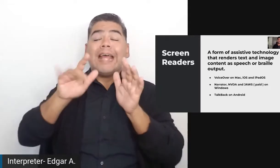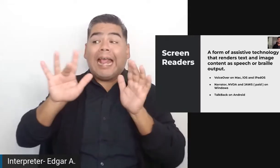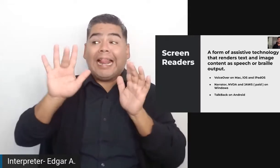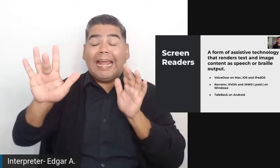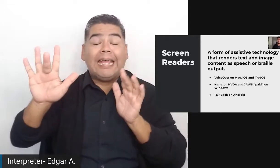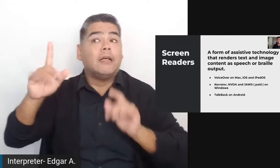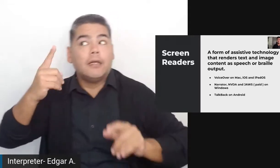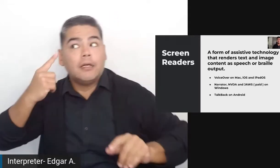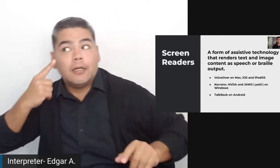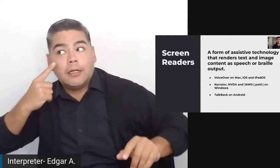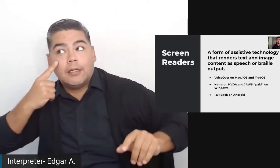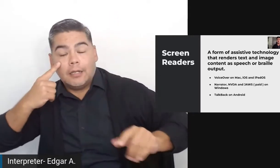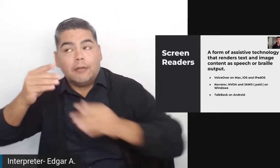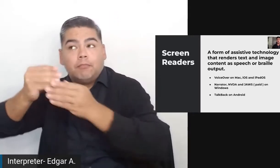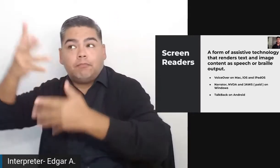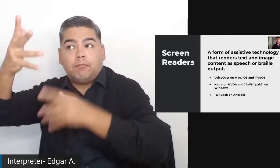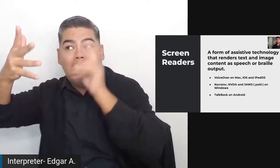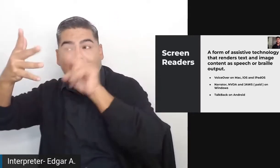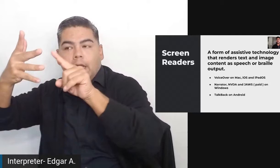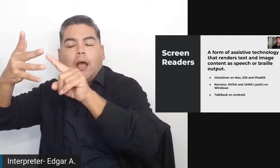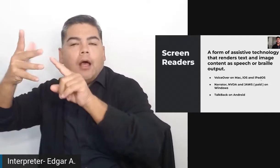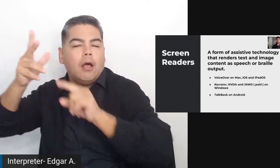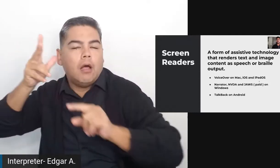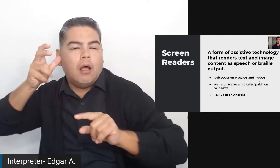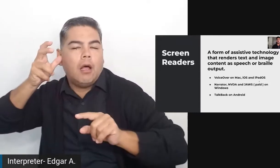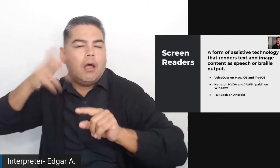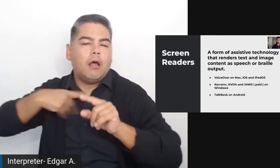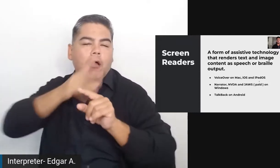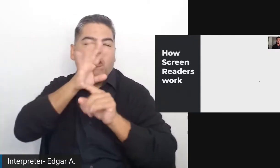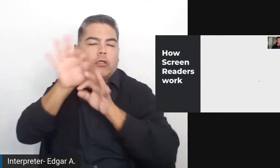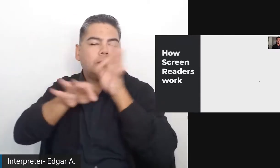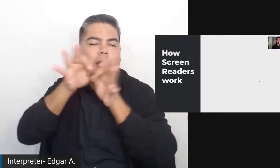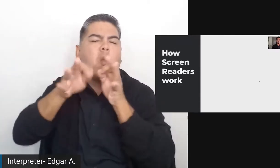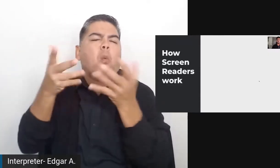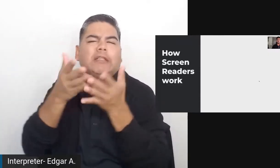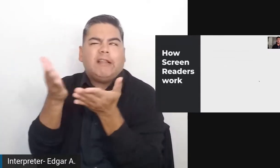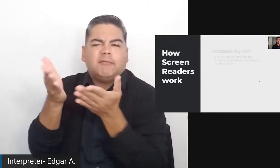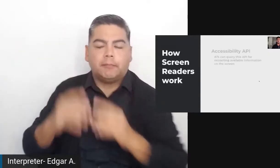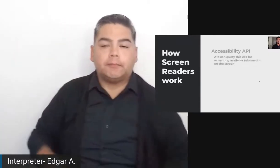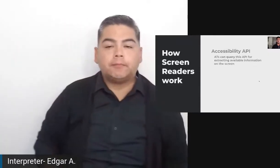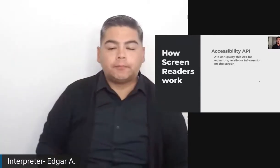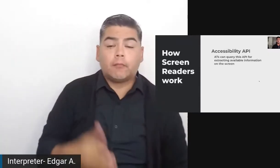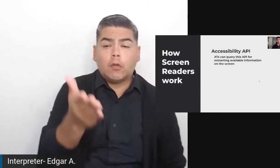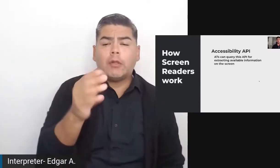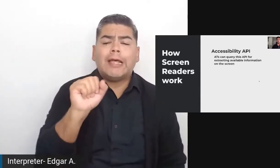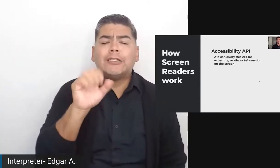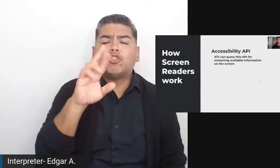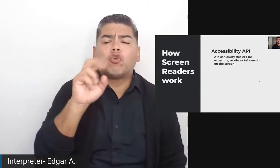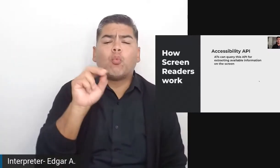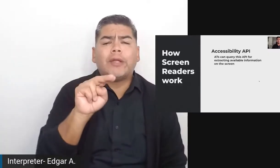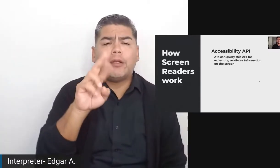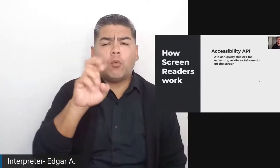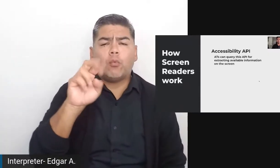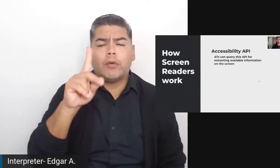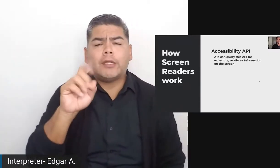Let's take a look into how screen readers work. The way the screen readers work is by creating something